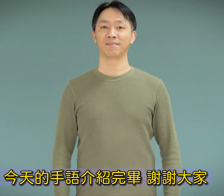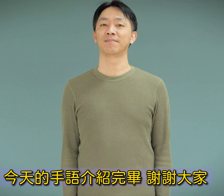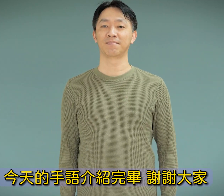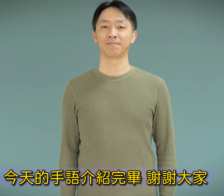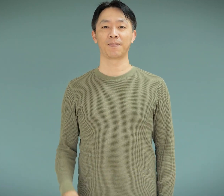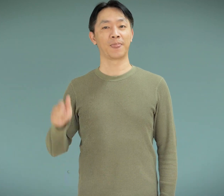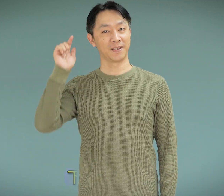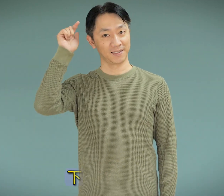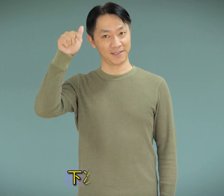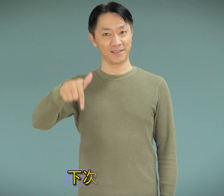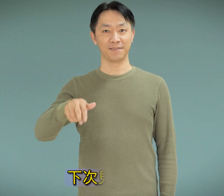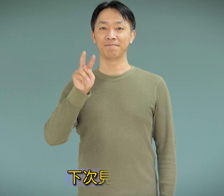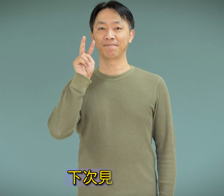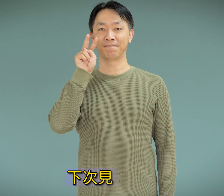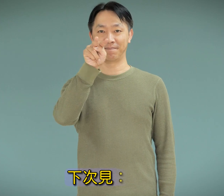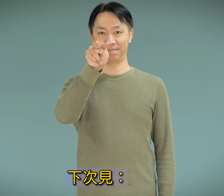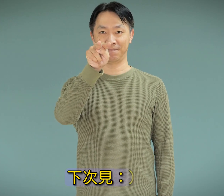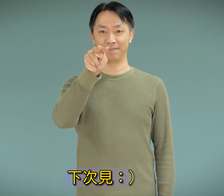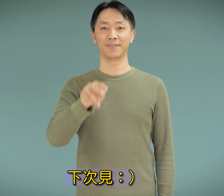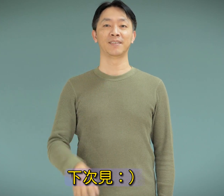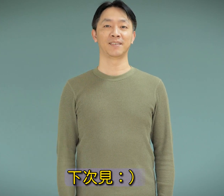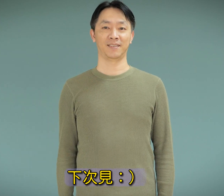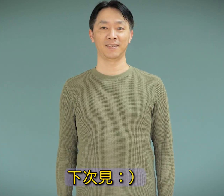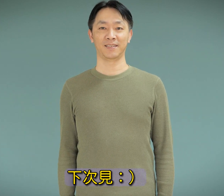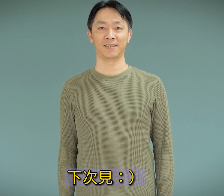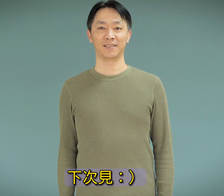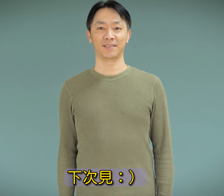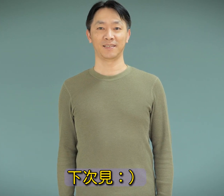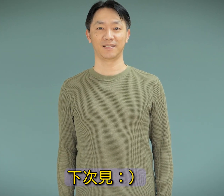see you in next video